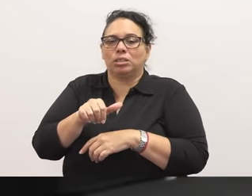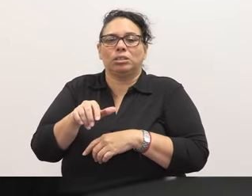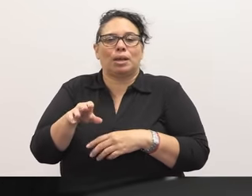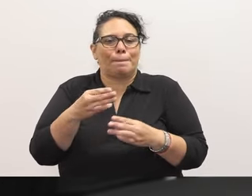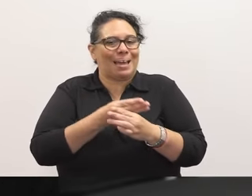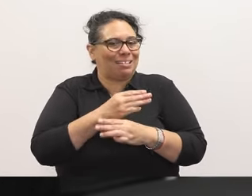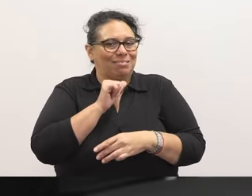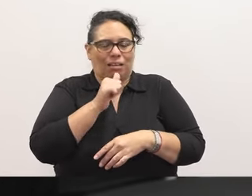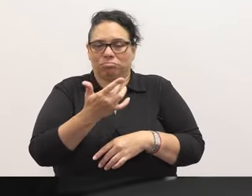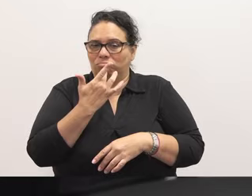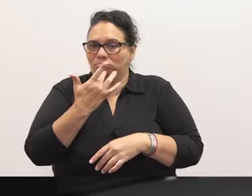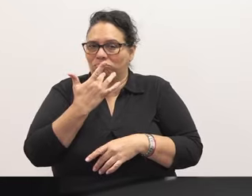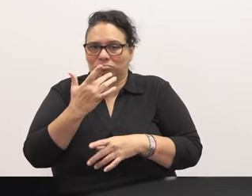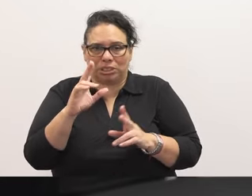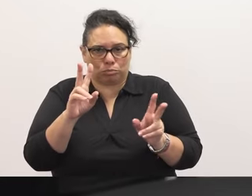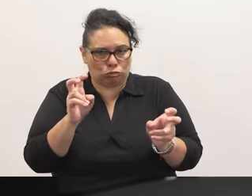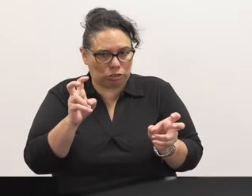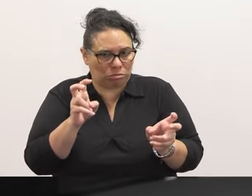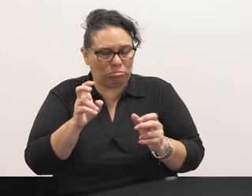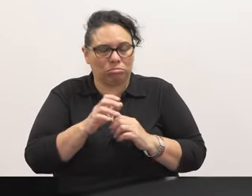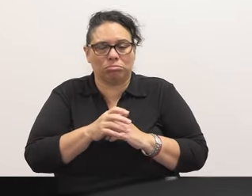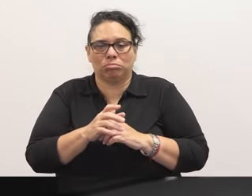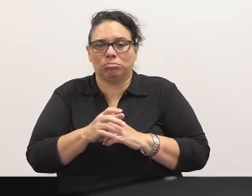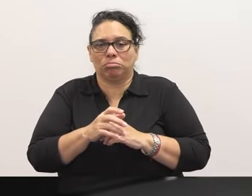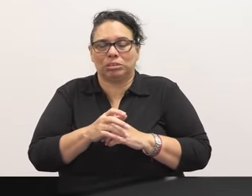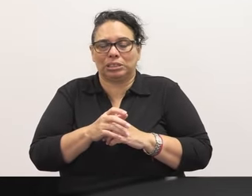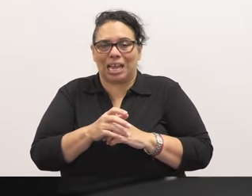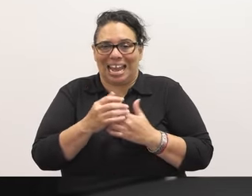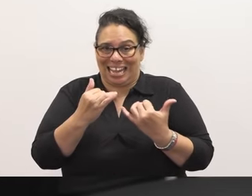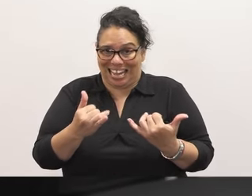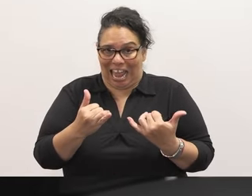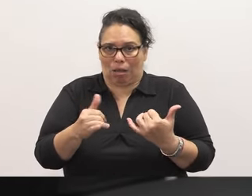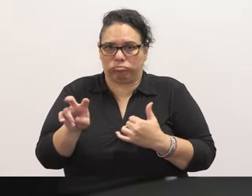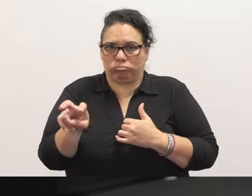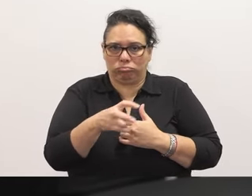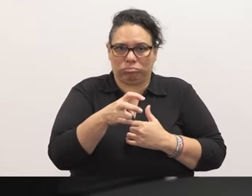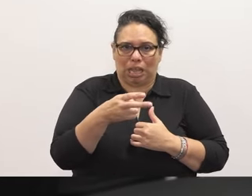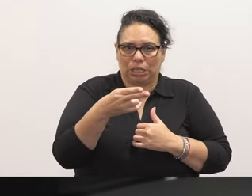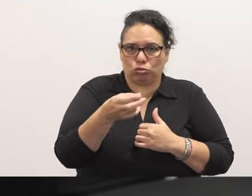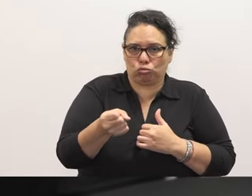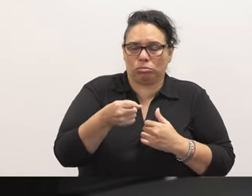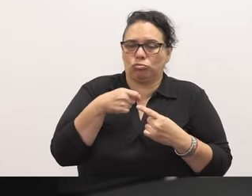and have historically struggled in the ninth grade algebra course.